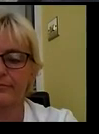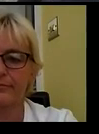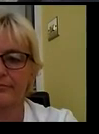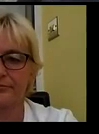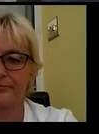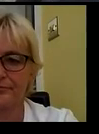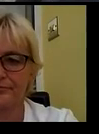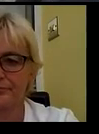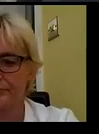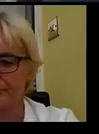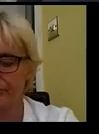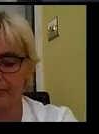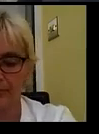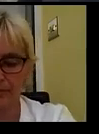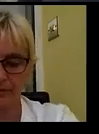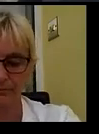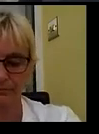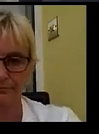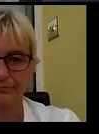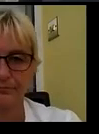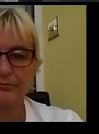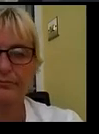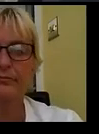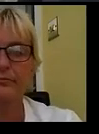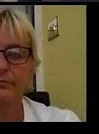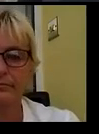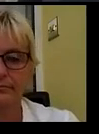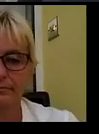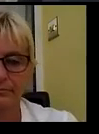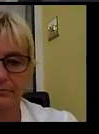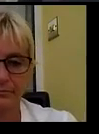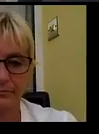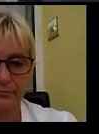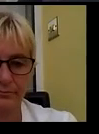Fran another incredibly busy week for all of us but we want to fight for fair